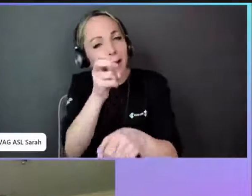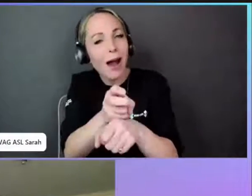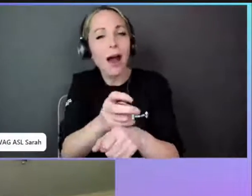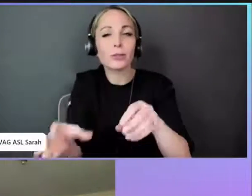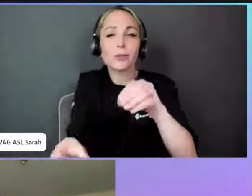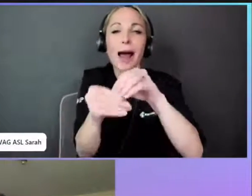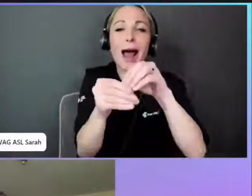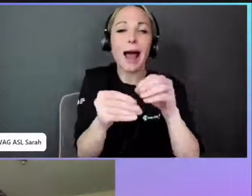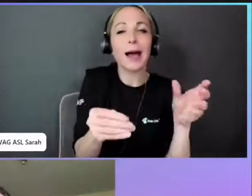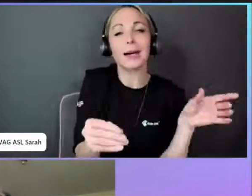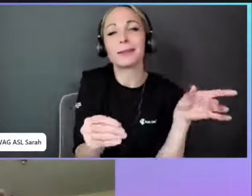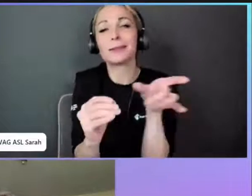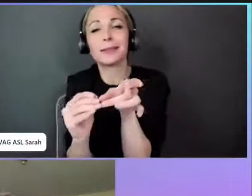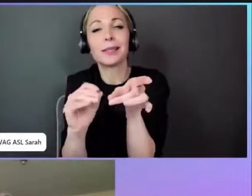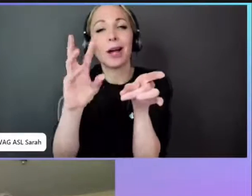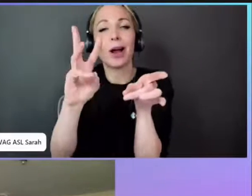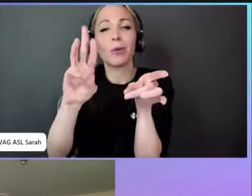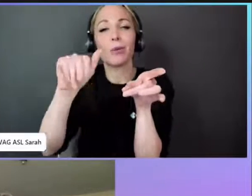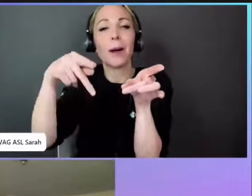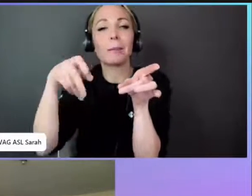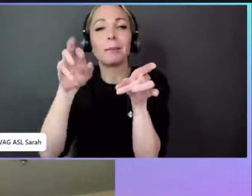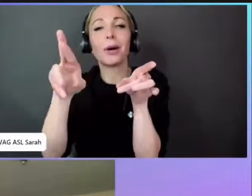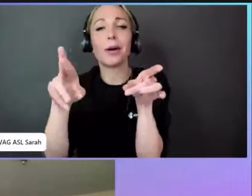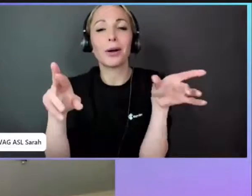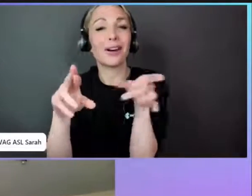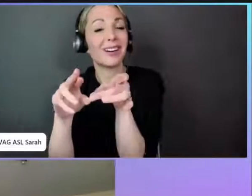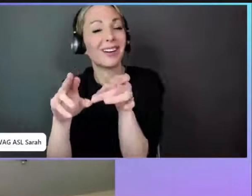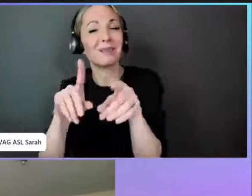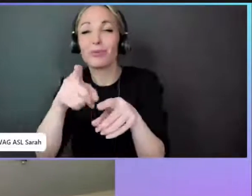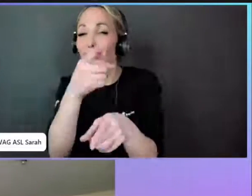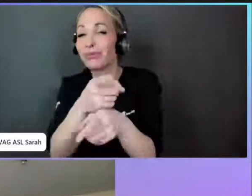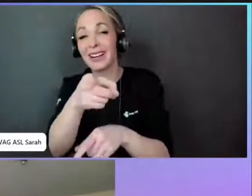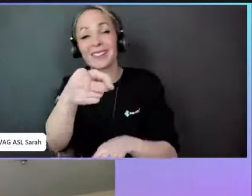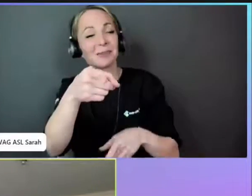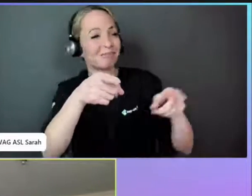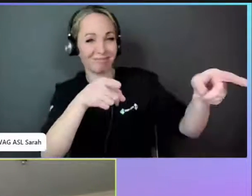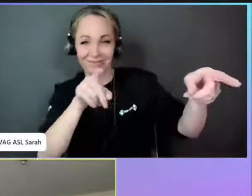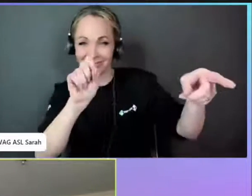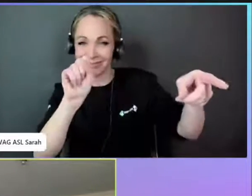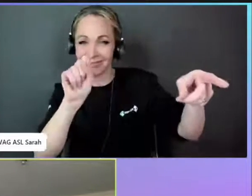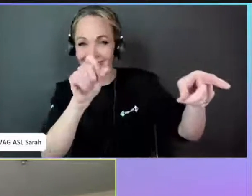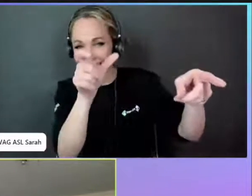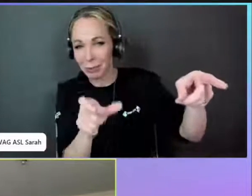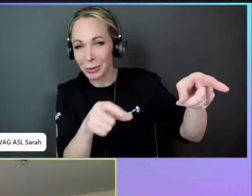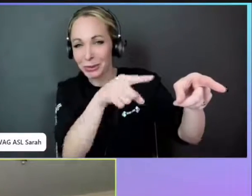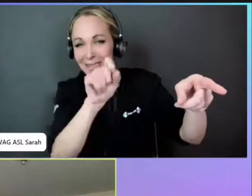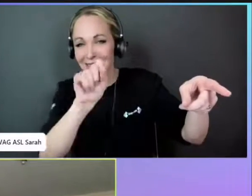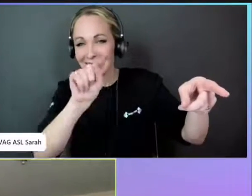but exactly to Stephen's Point, the Watcher API, what was that 15 lines of code